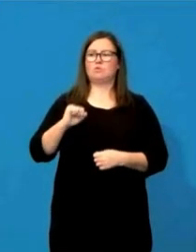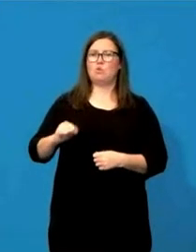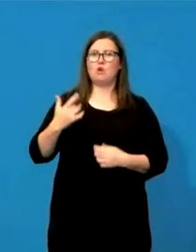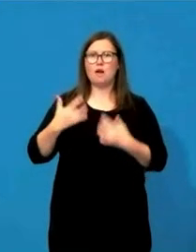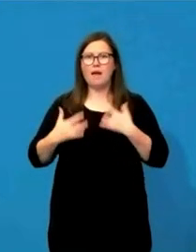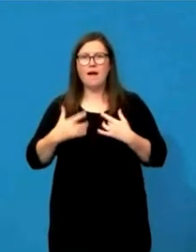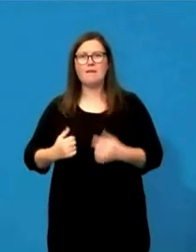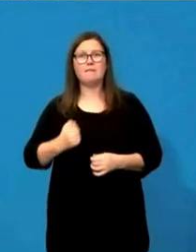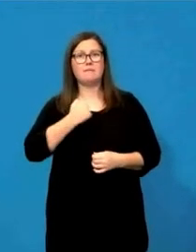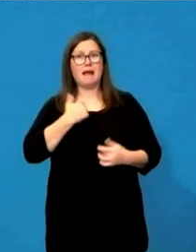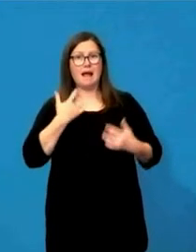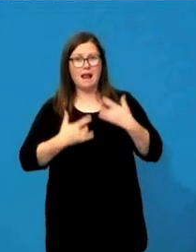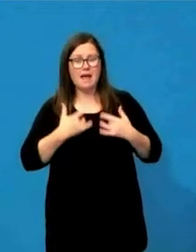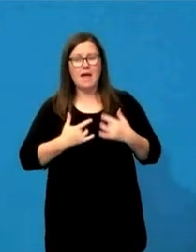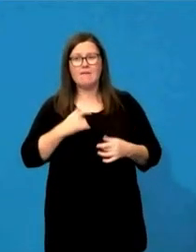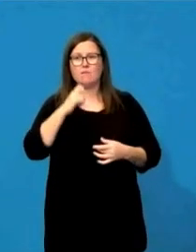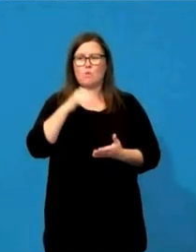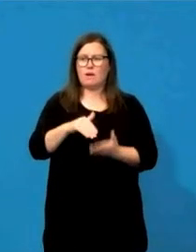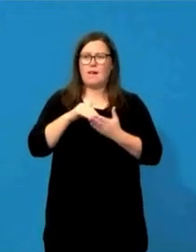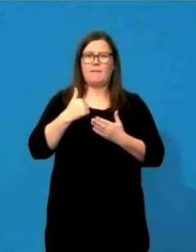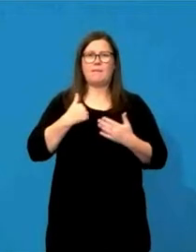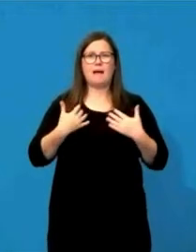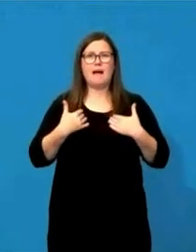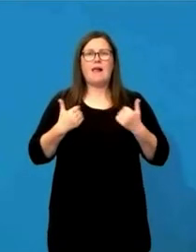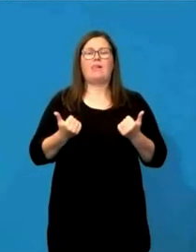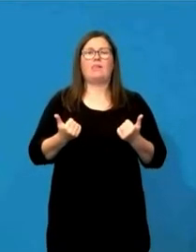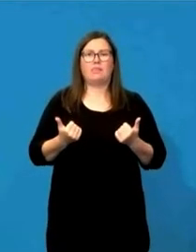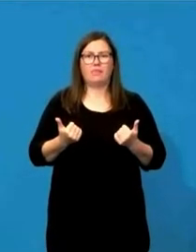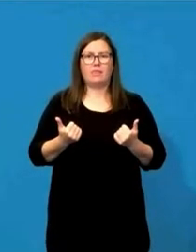So - and it will - you know, be less stressful on us.